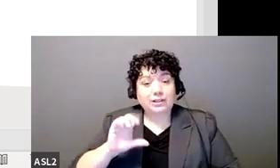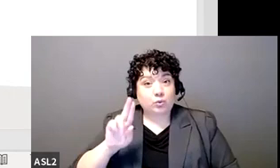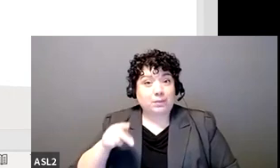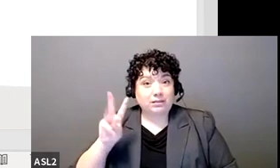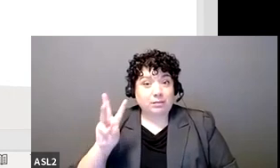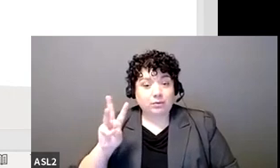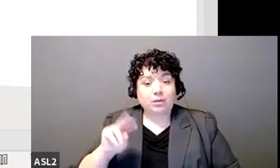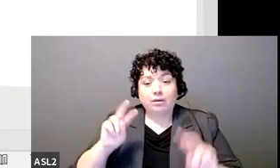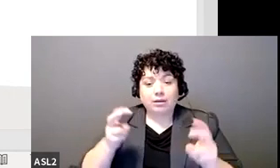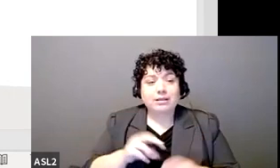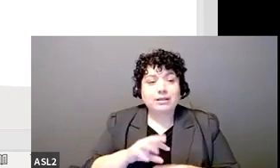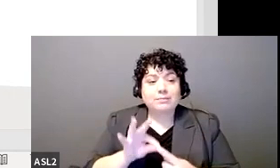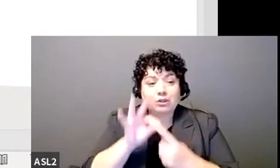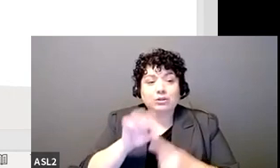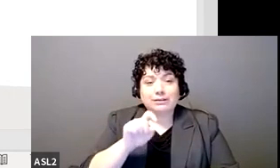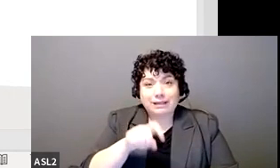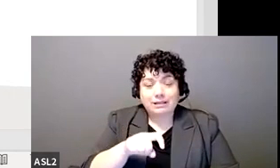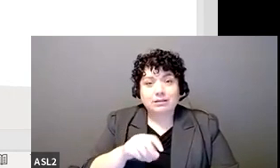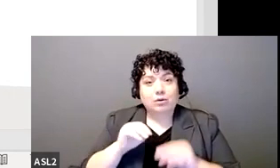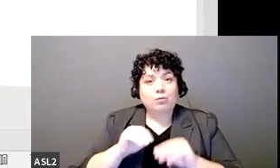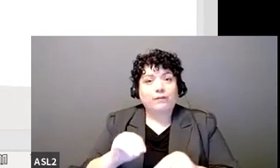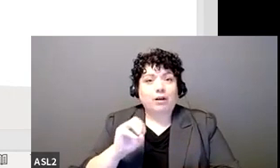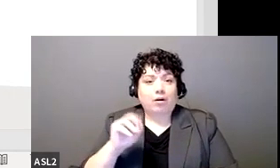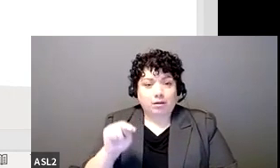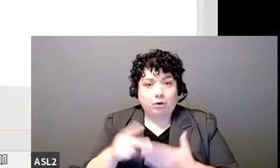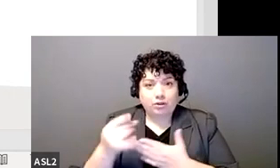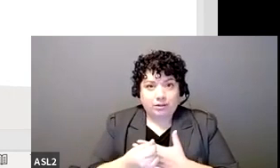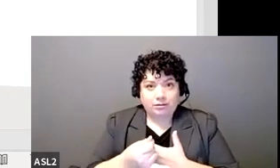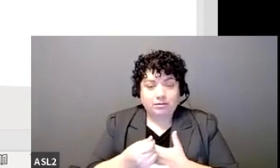Moving On Projects is the title that they've given these projects that have been undergoing